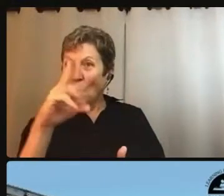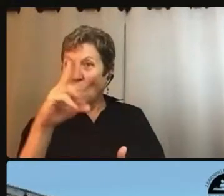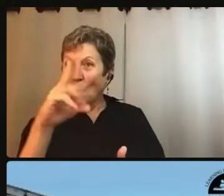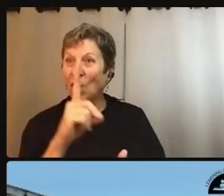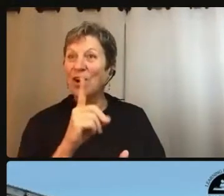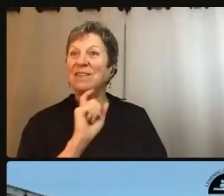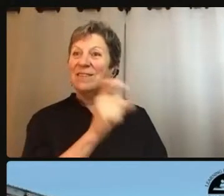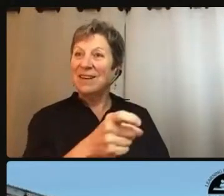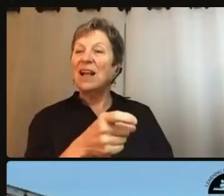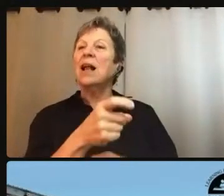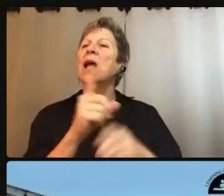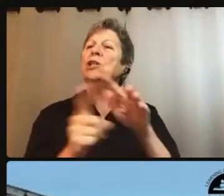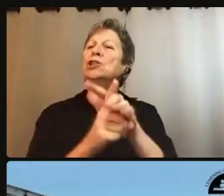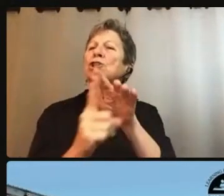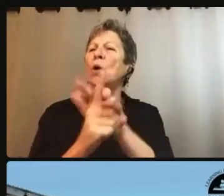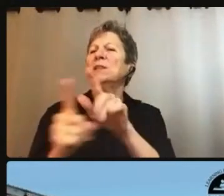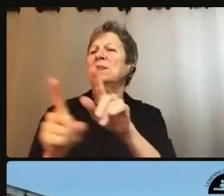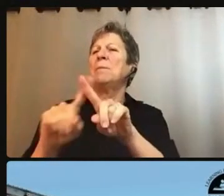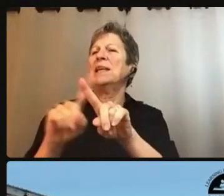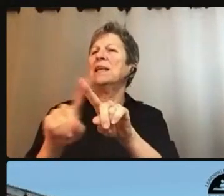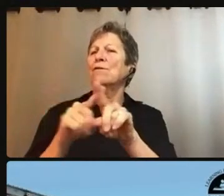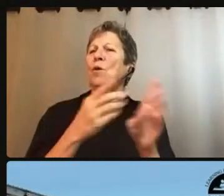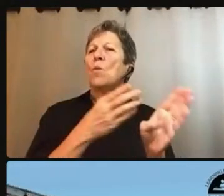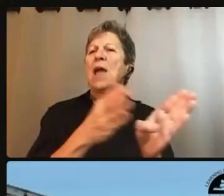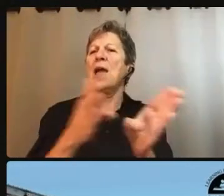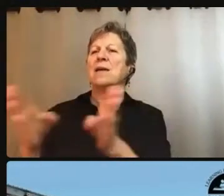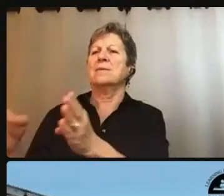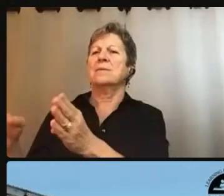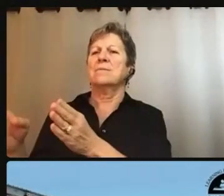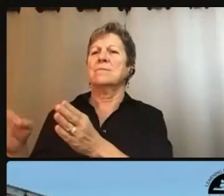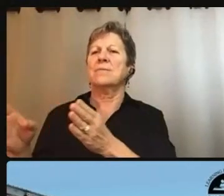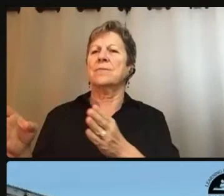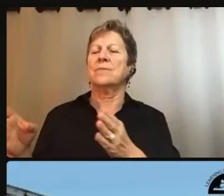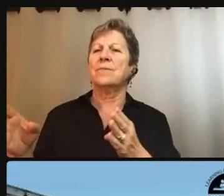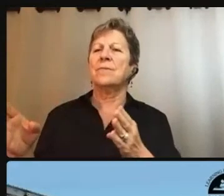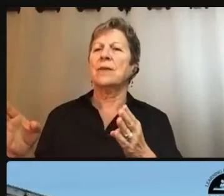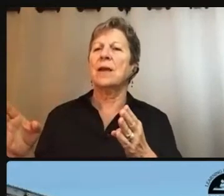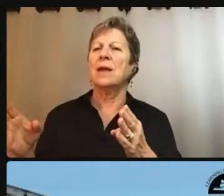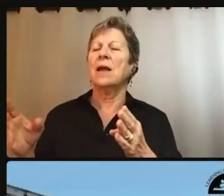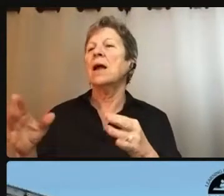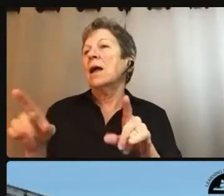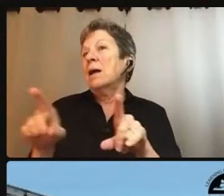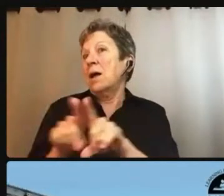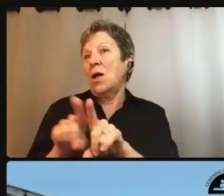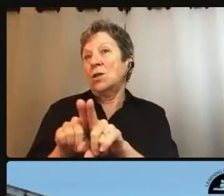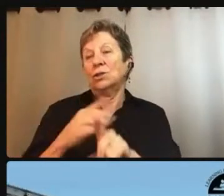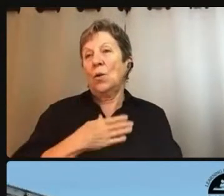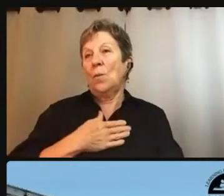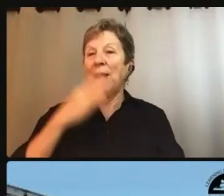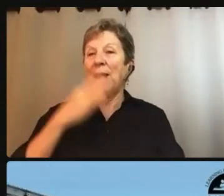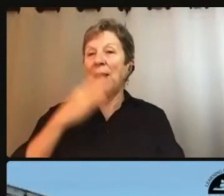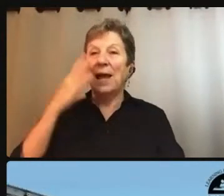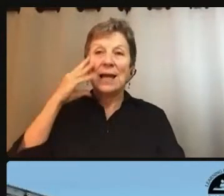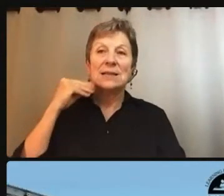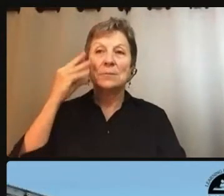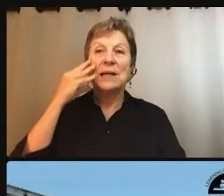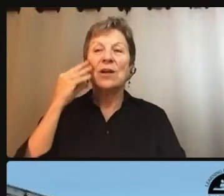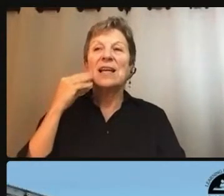MEASURE IT AND I REWARD.